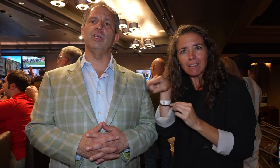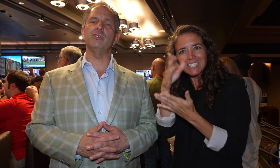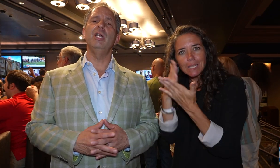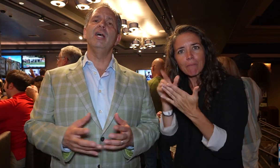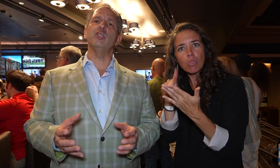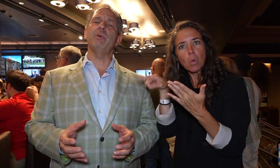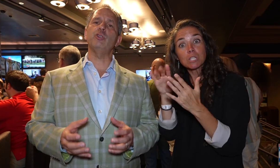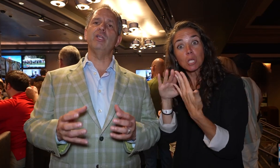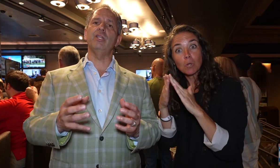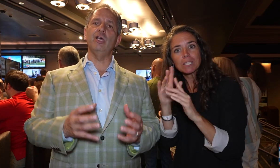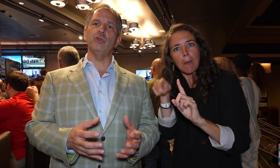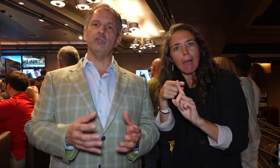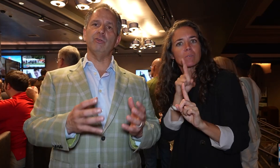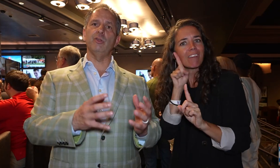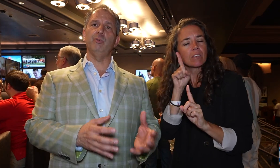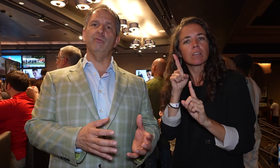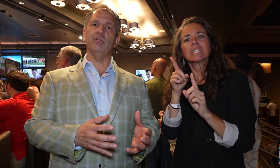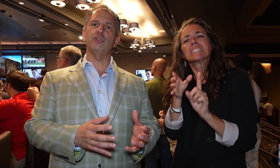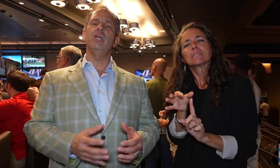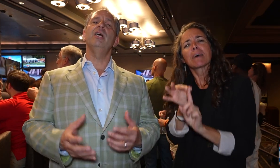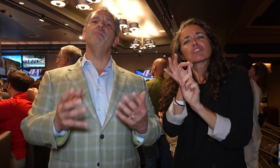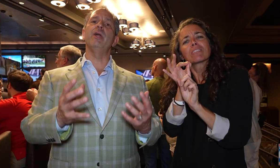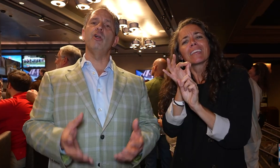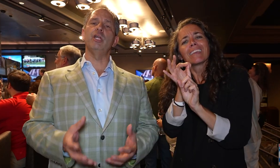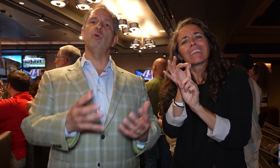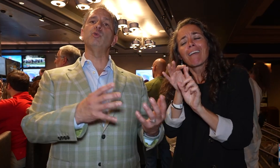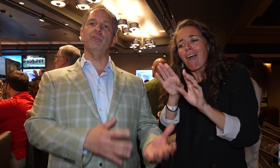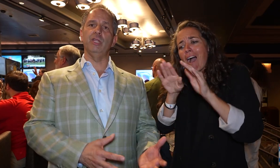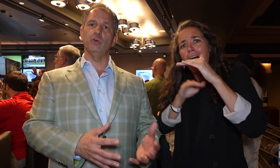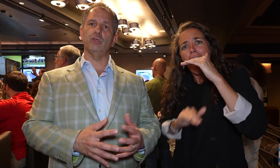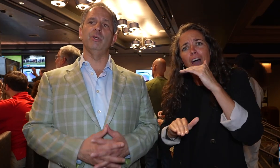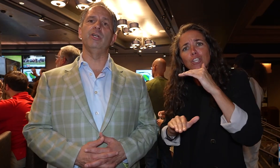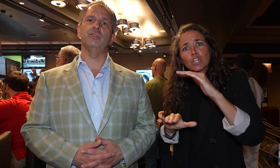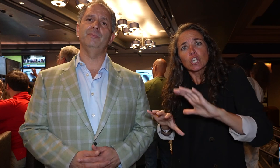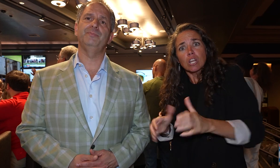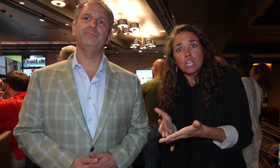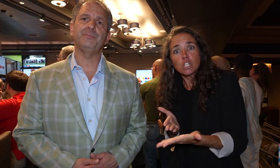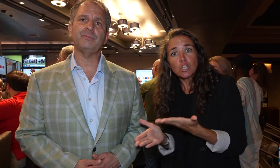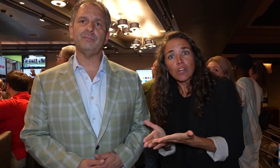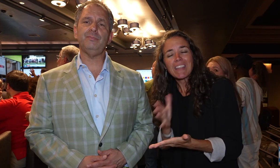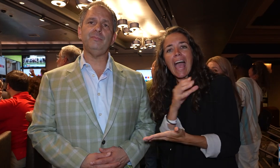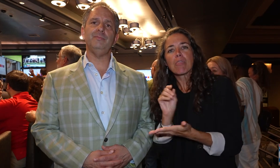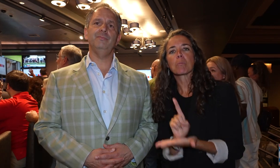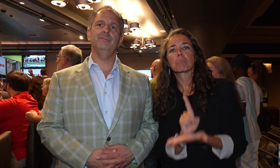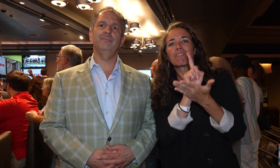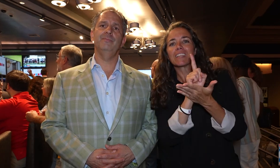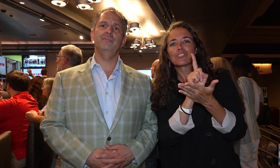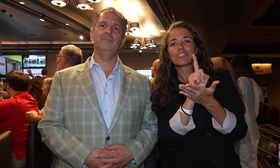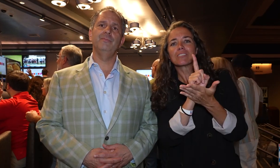those communities about Deaf people, especially the underserved and the privileged minorities in